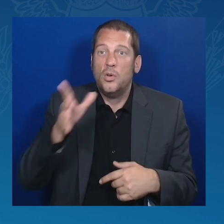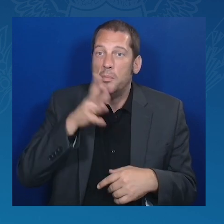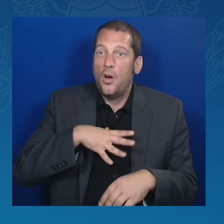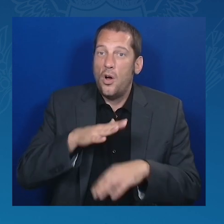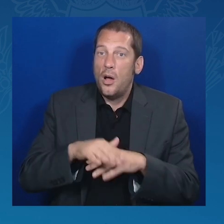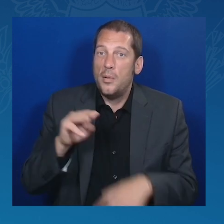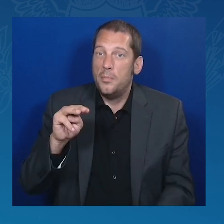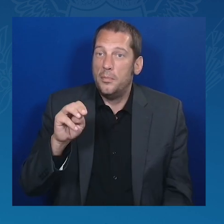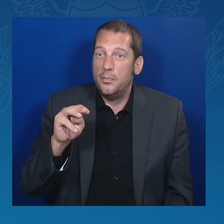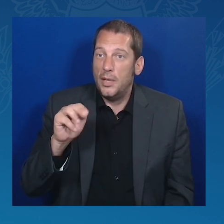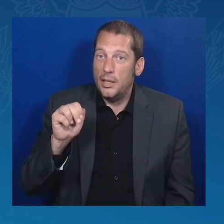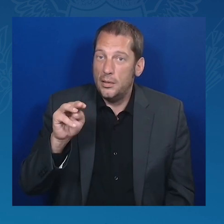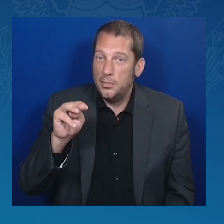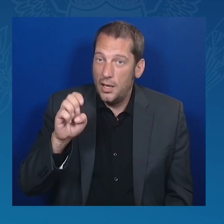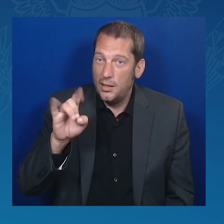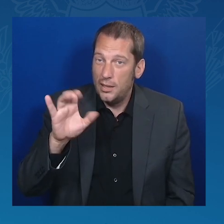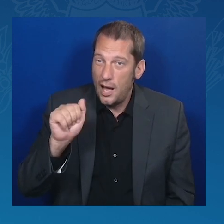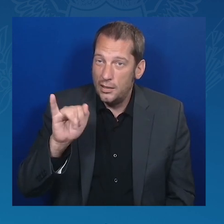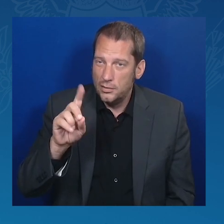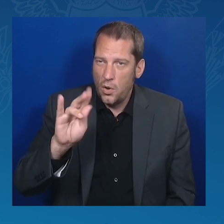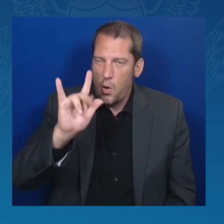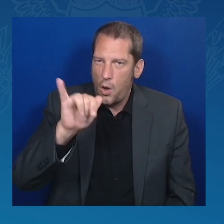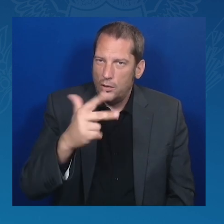coverage for postpartum care for women from two months